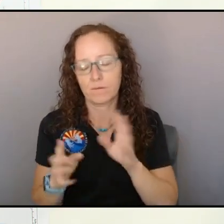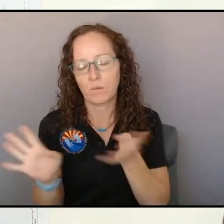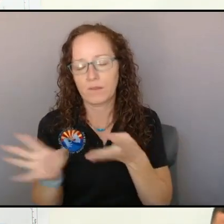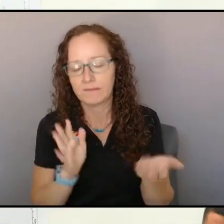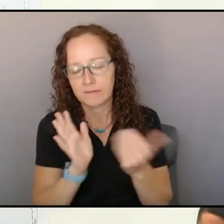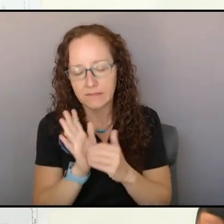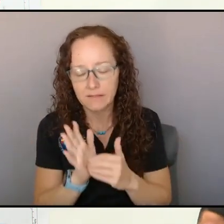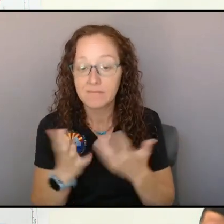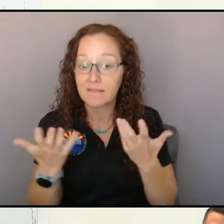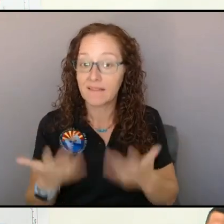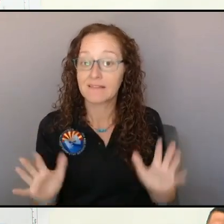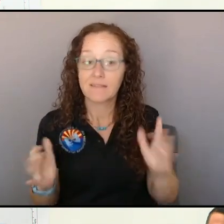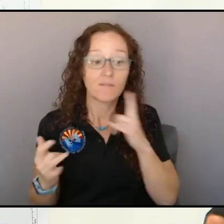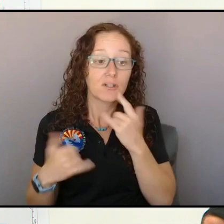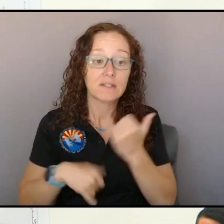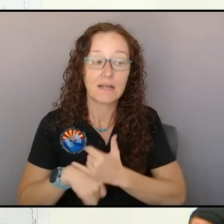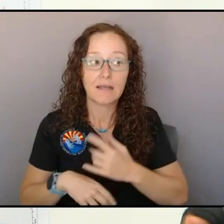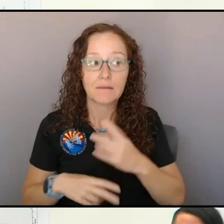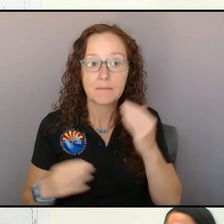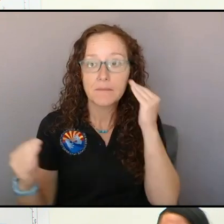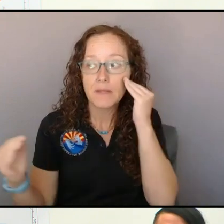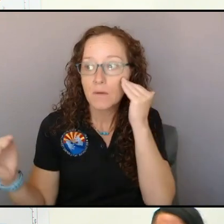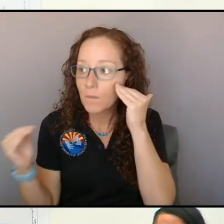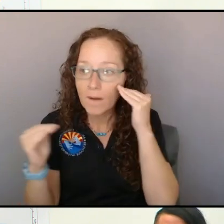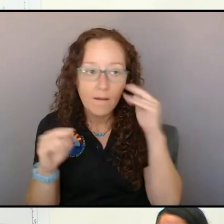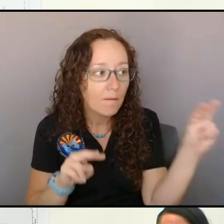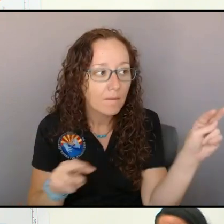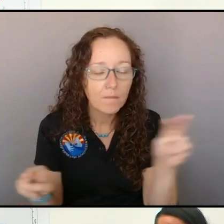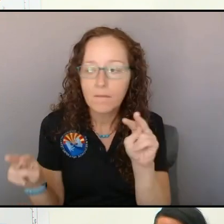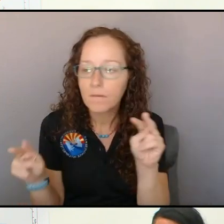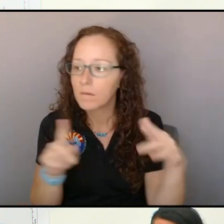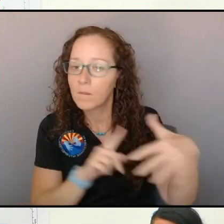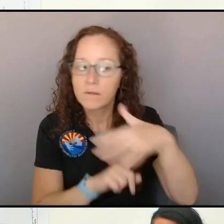very aware of what is going on in your communities especially